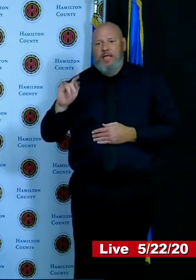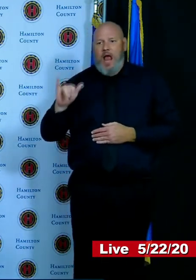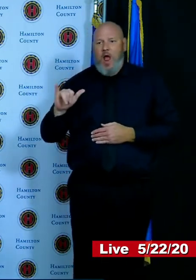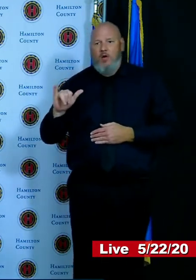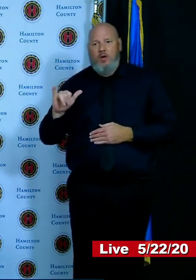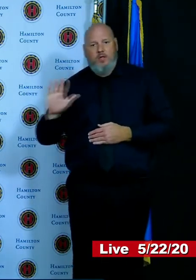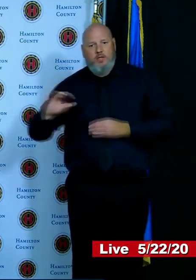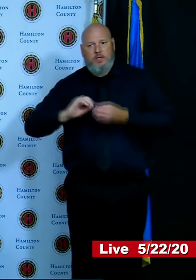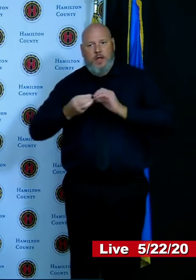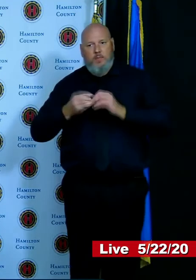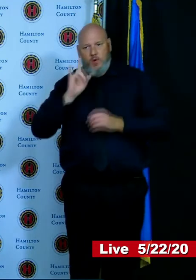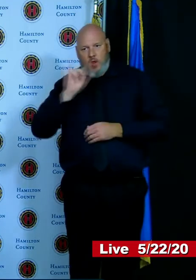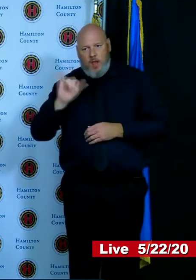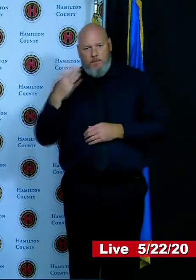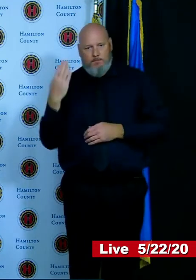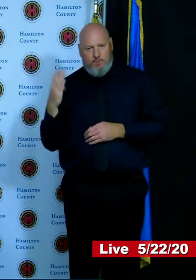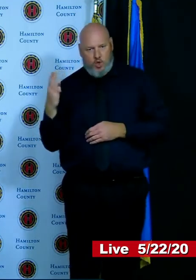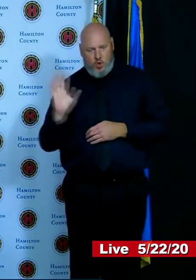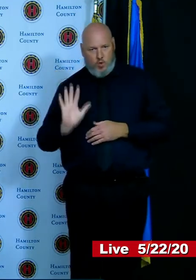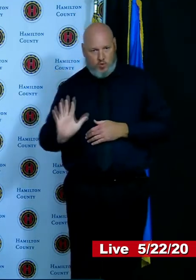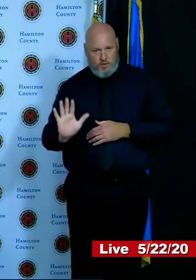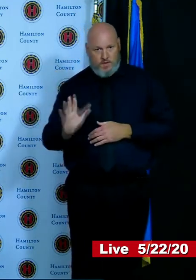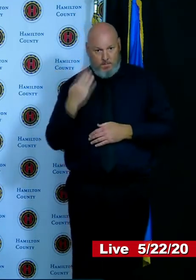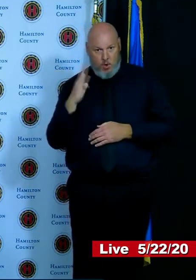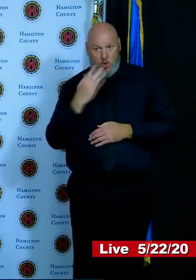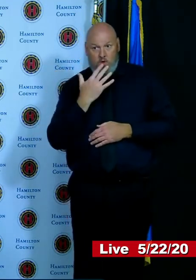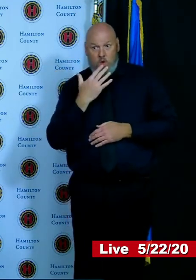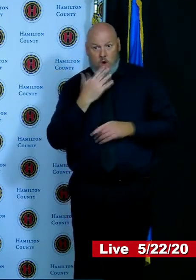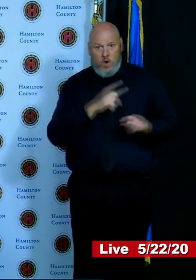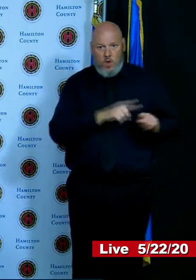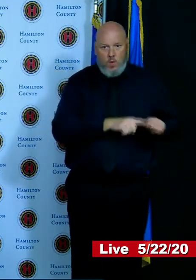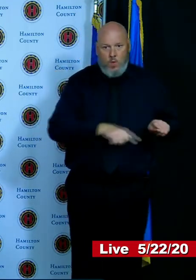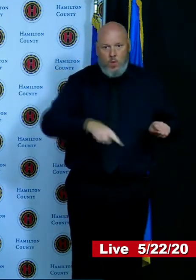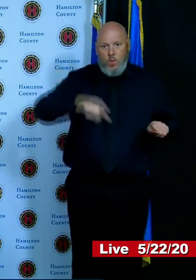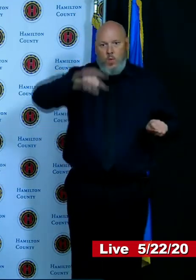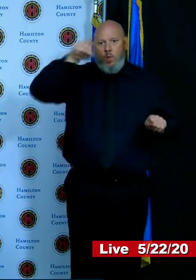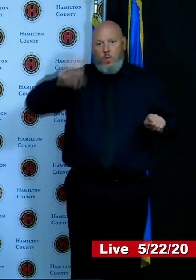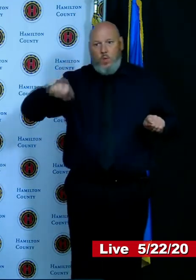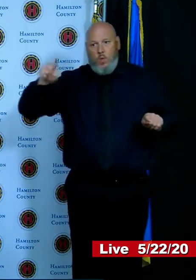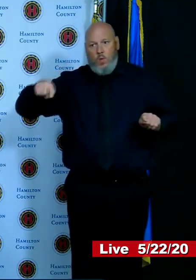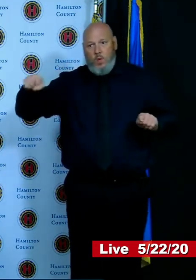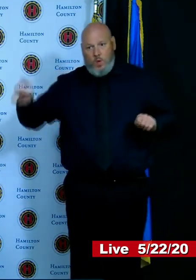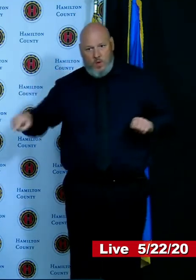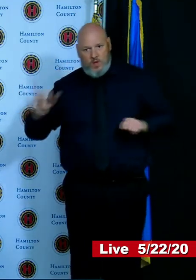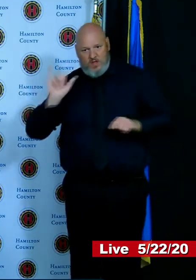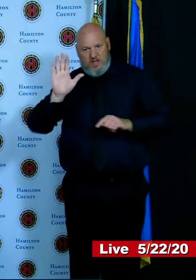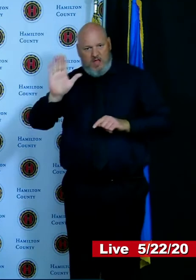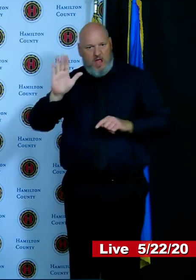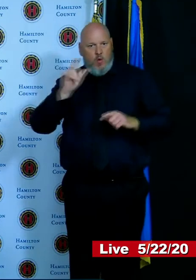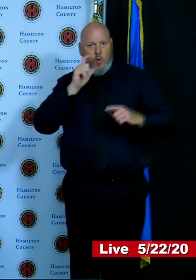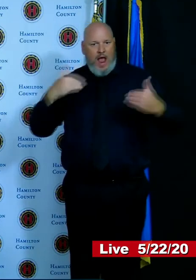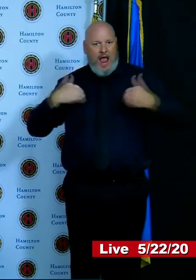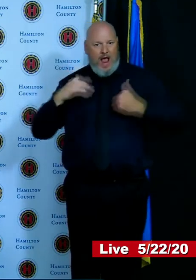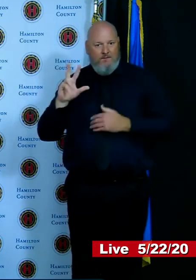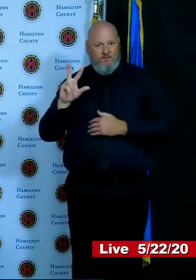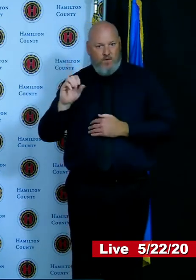the yellow is hospitalizations and the red is the death count and so you can